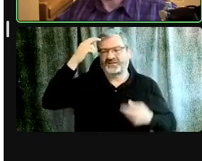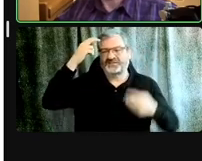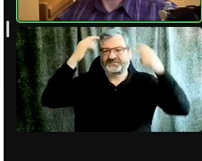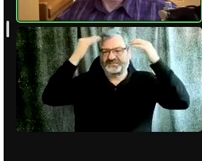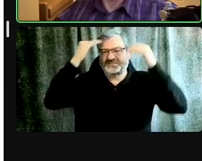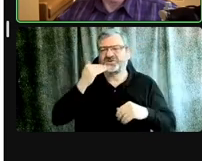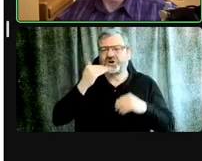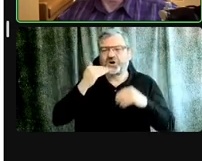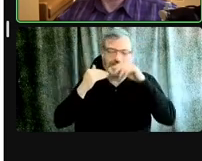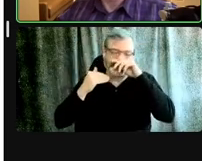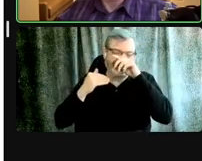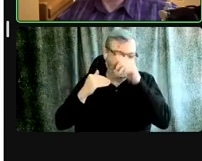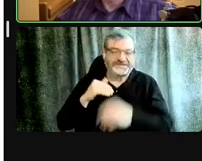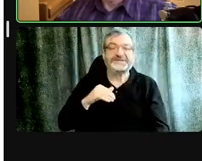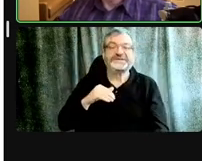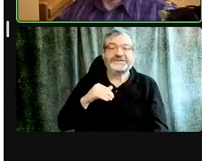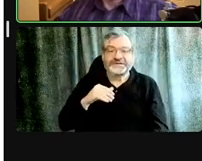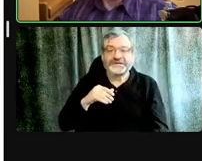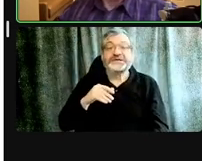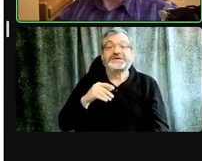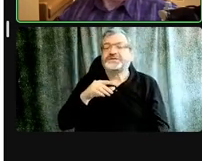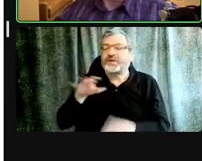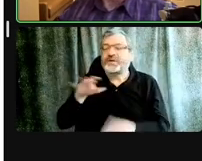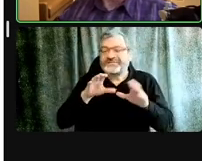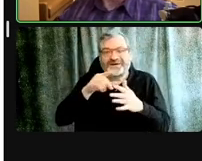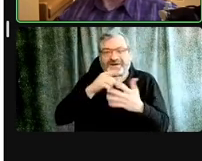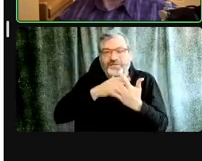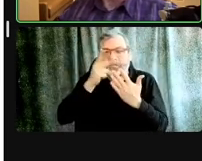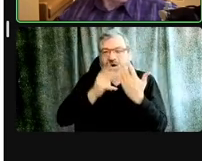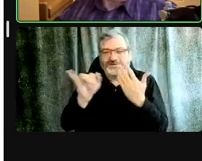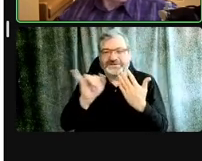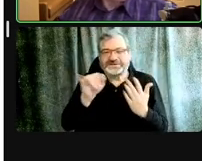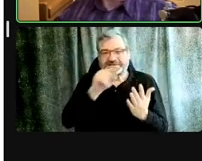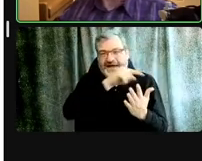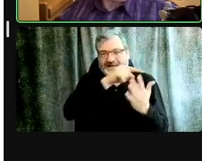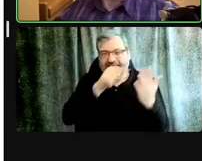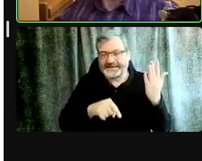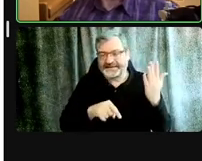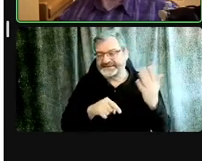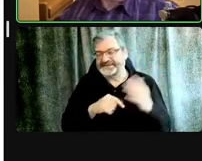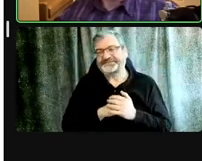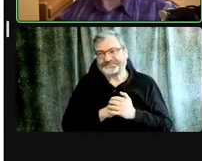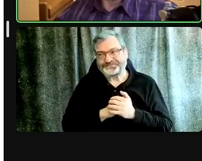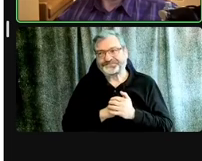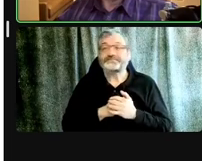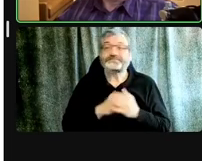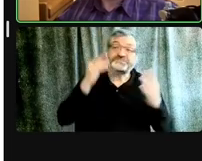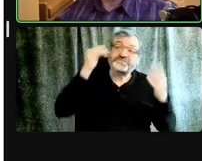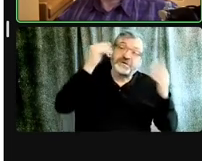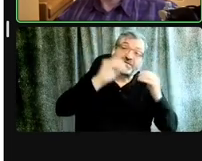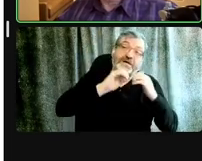that are kind of like this where we've thought about how do we create